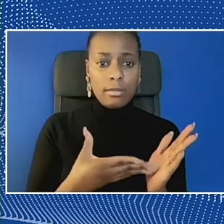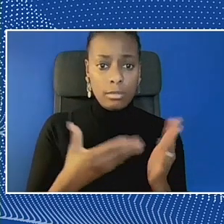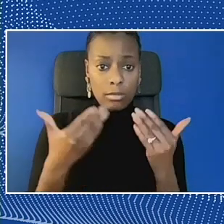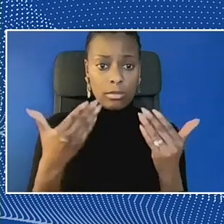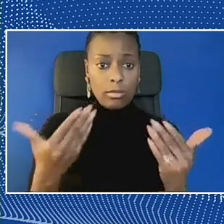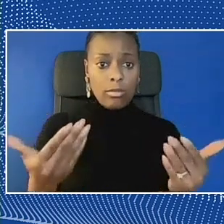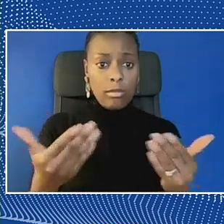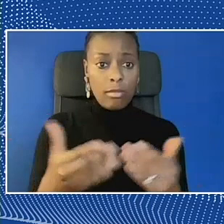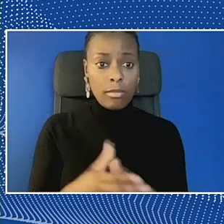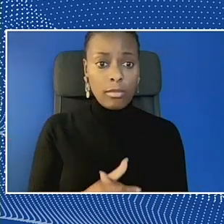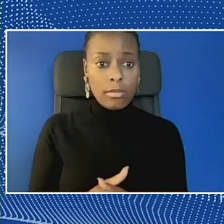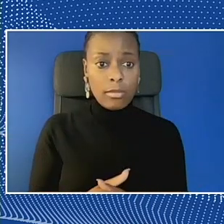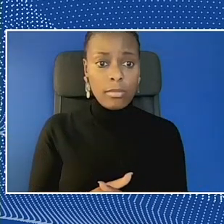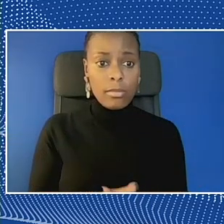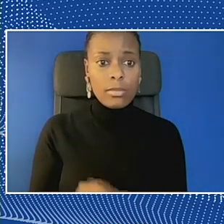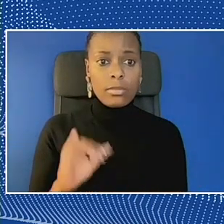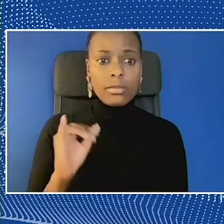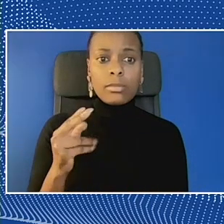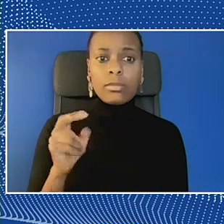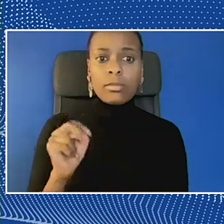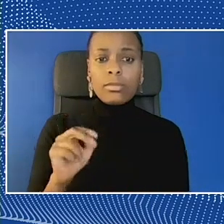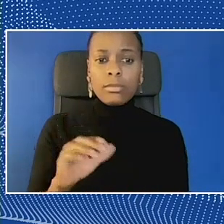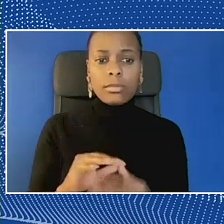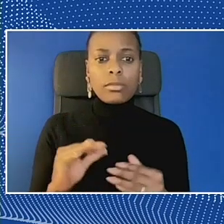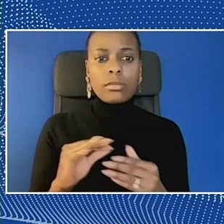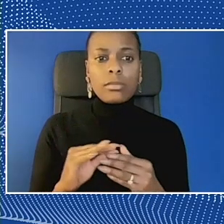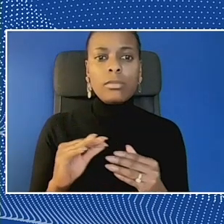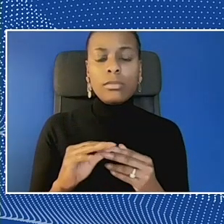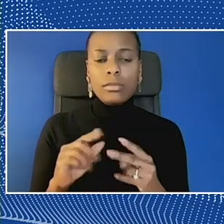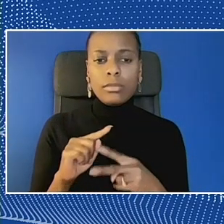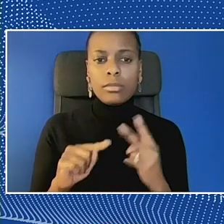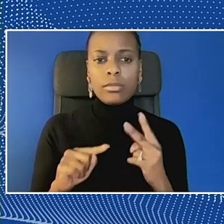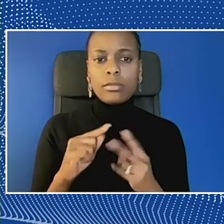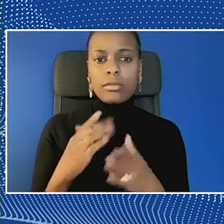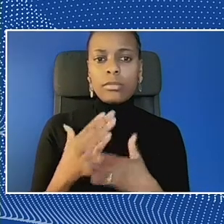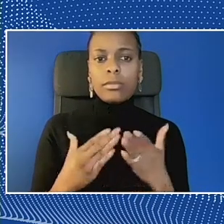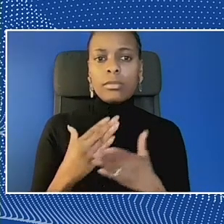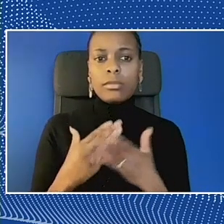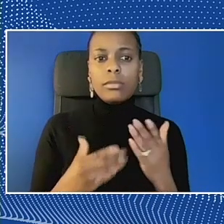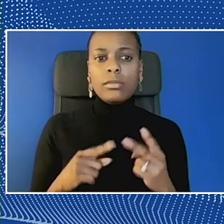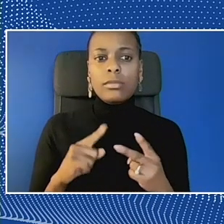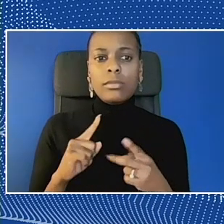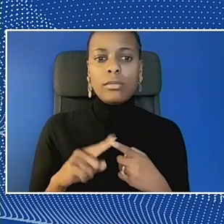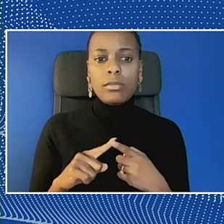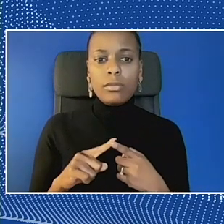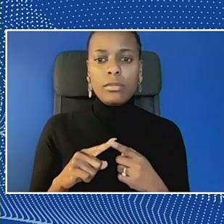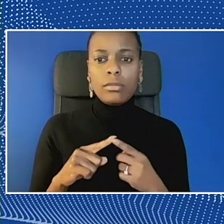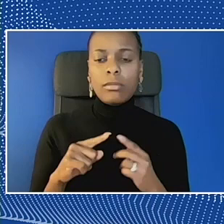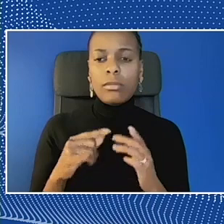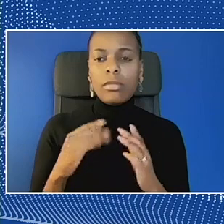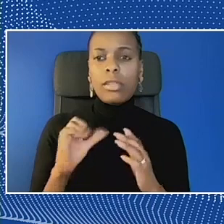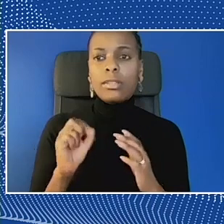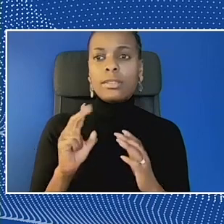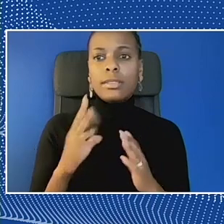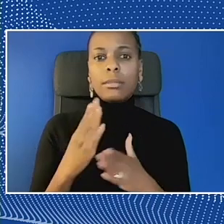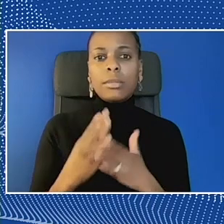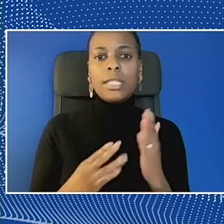Please. It's going to be two parts. One, I want to talk about subsection D, and then I also want to talk and expand upon